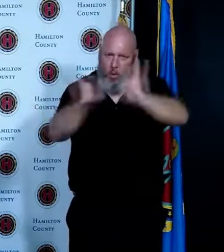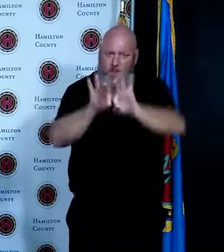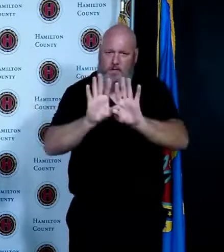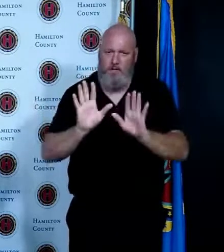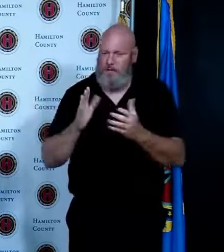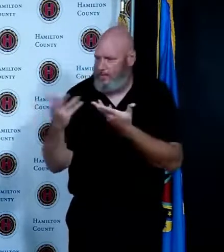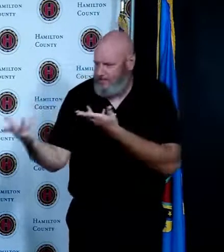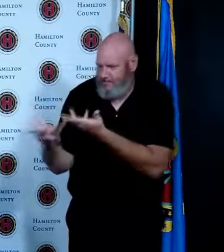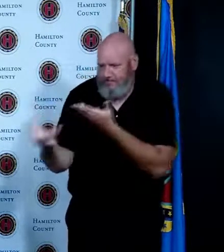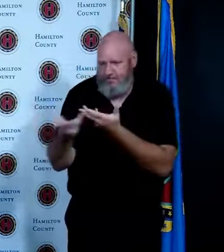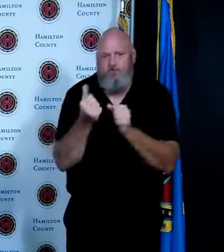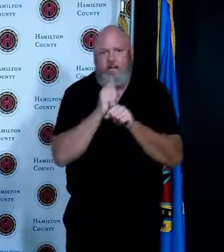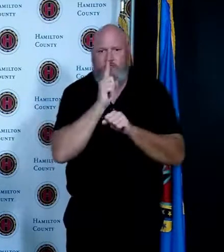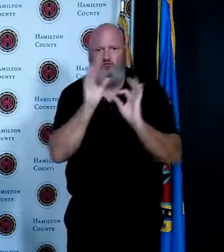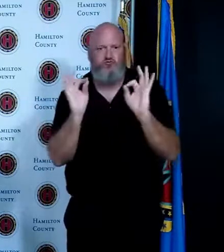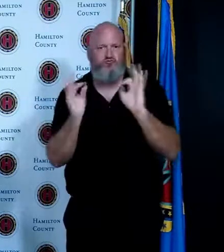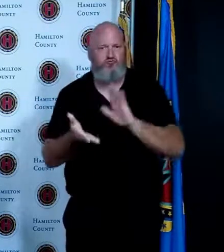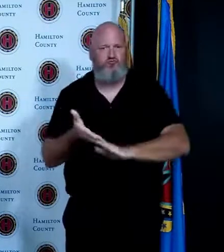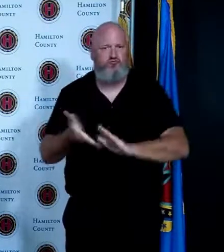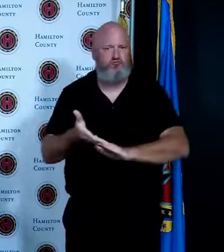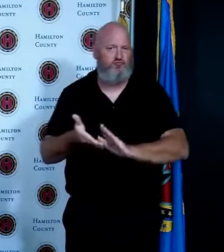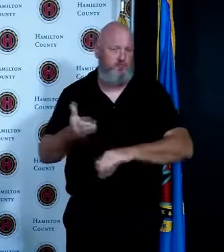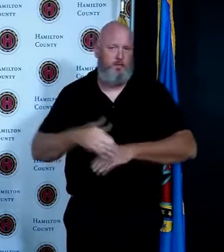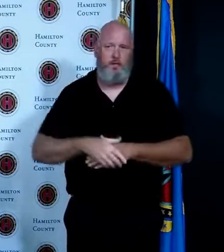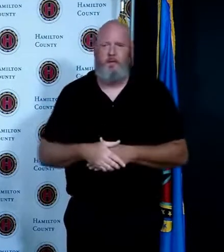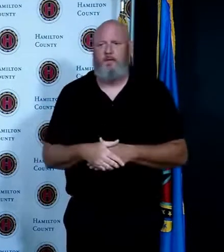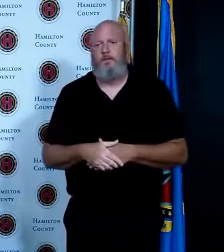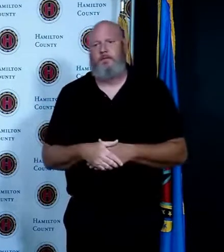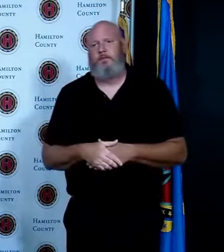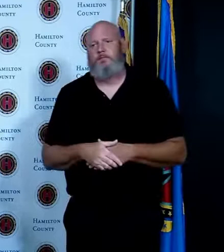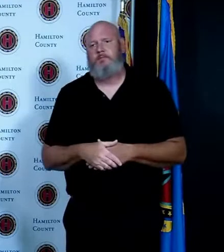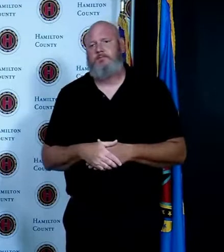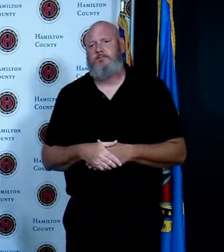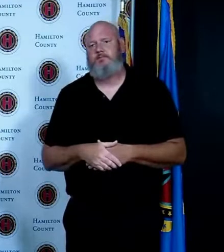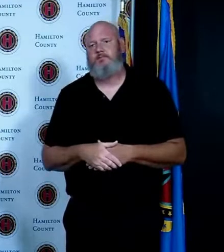thing this is about us as a community coming together and working like a team